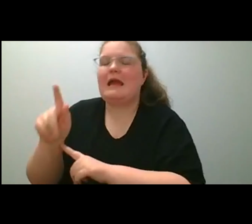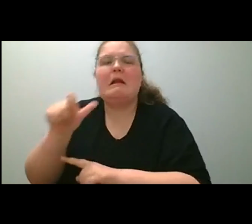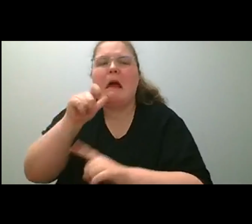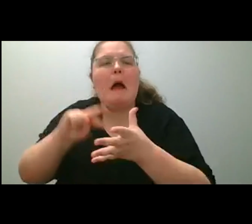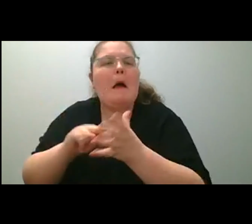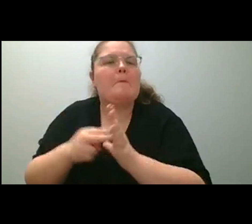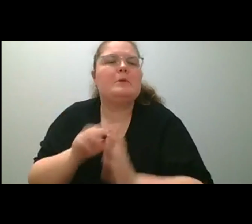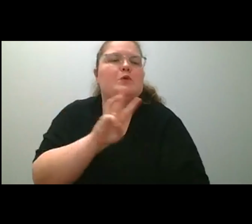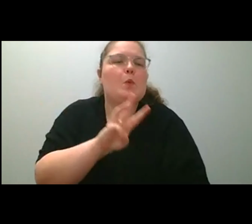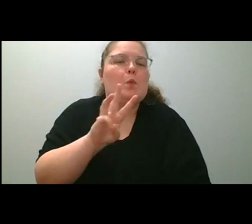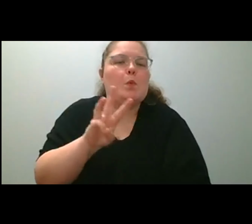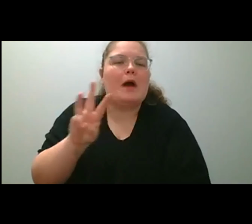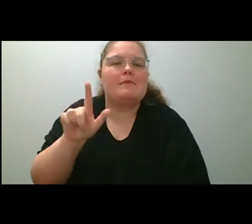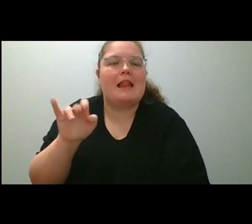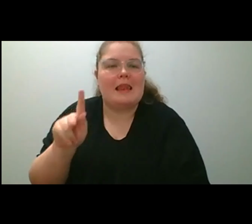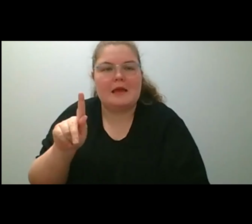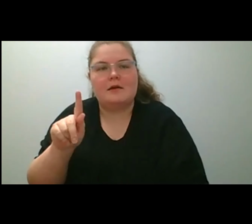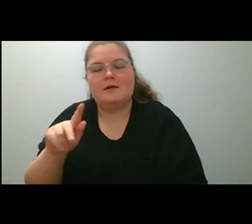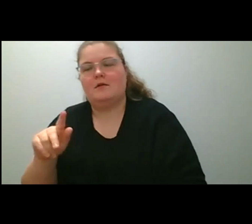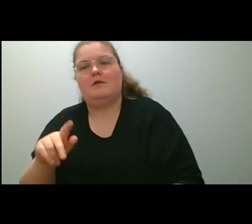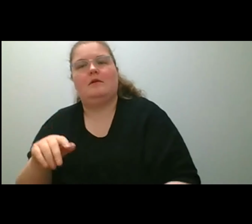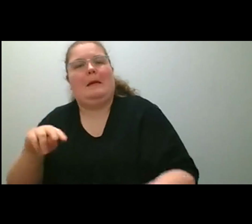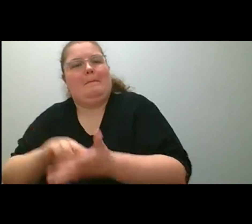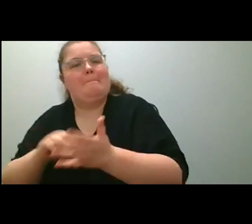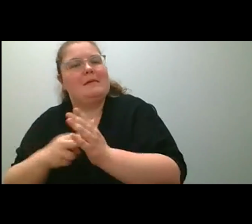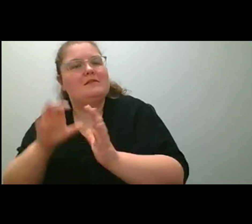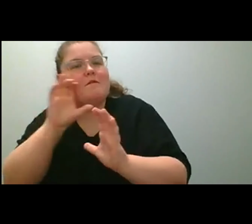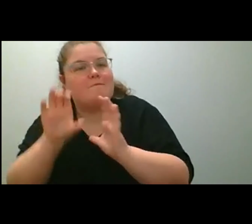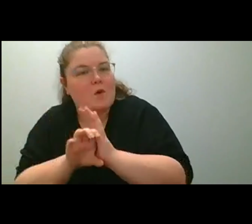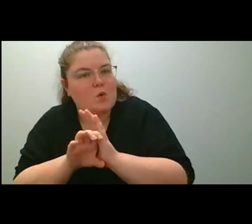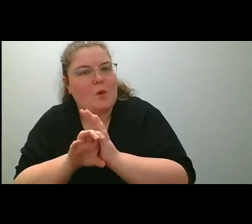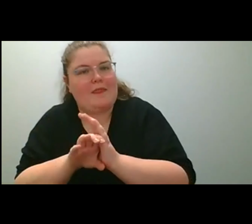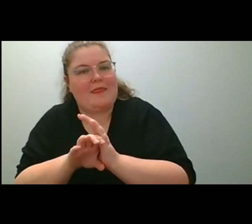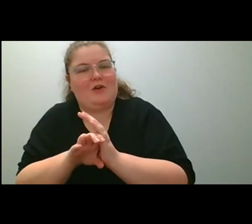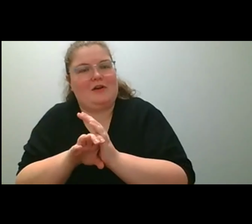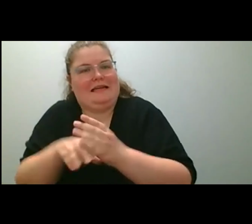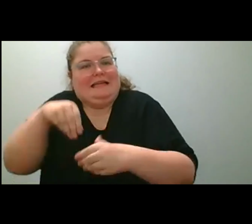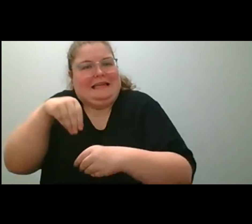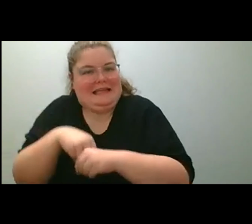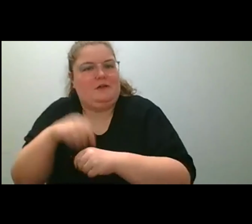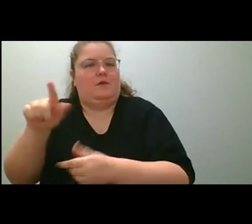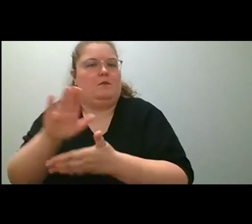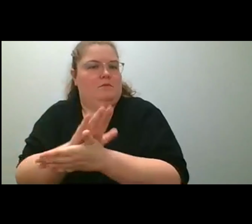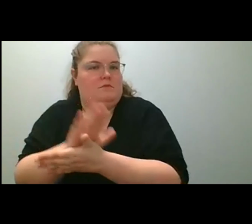Those are actually the photos or images that are used inside of your InDesign files.